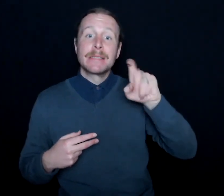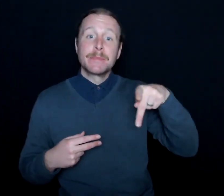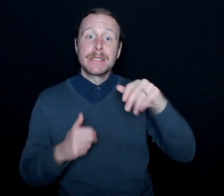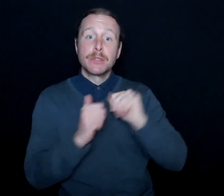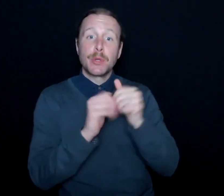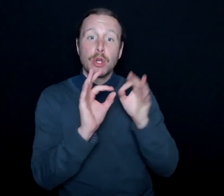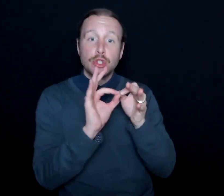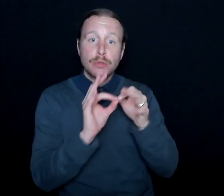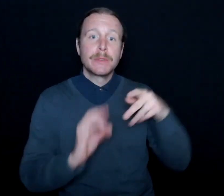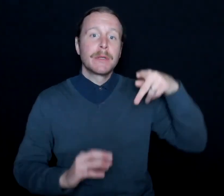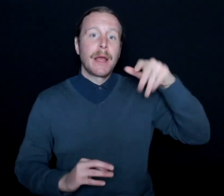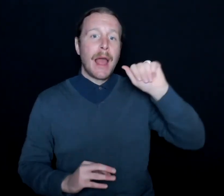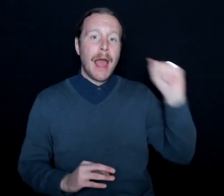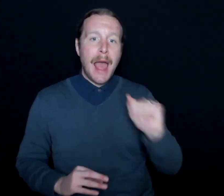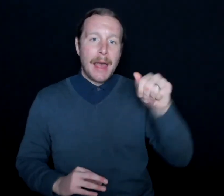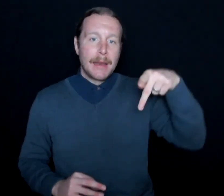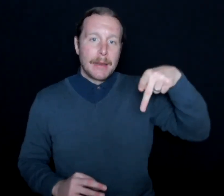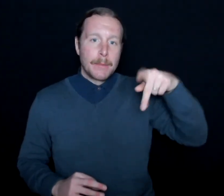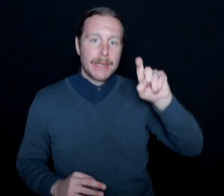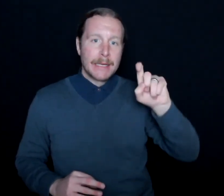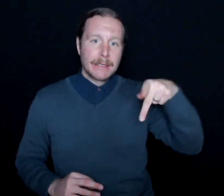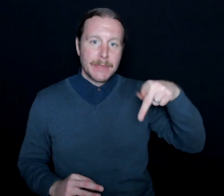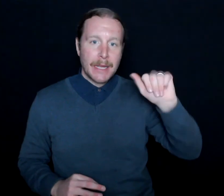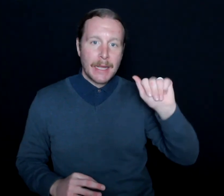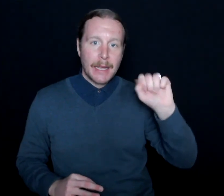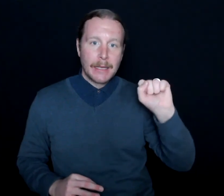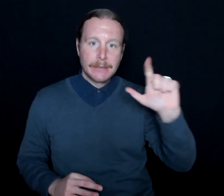at @PXP_ASL.